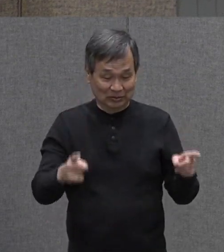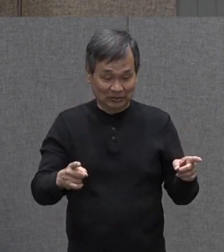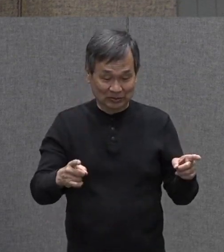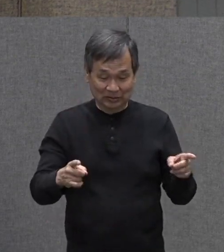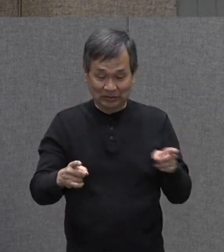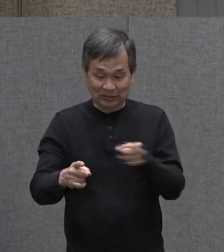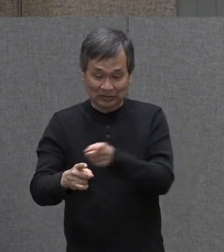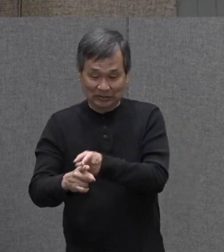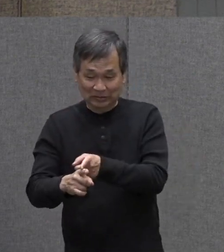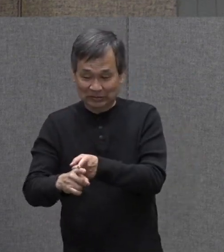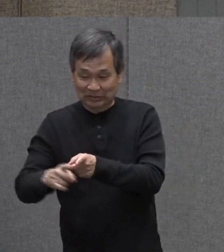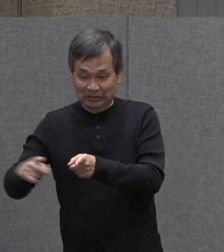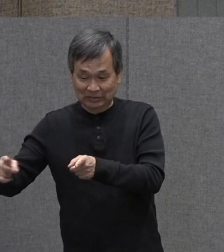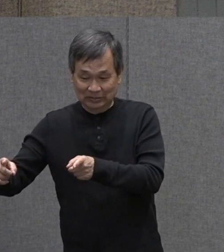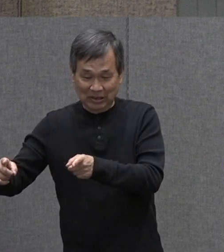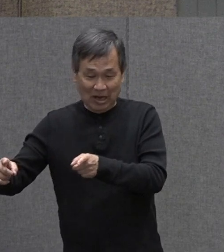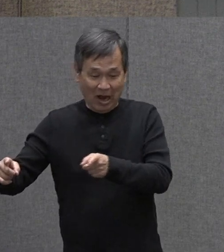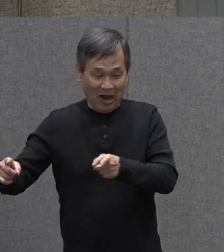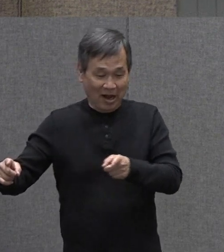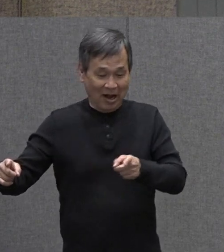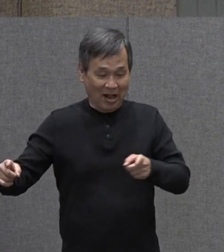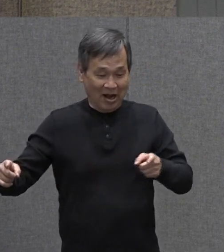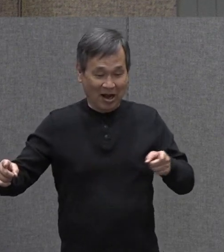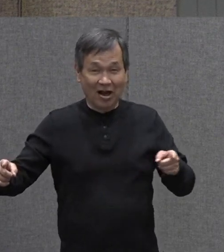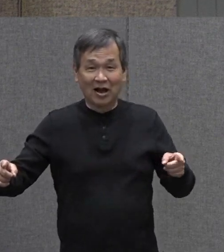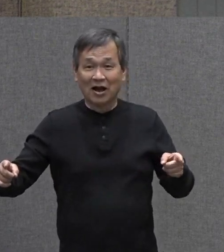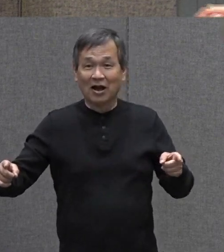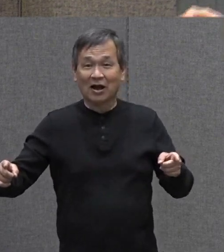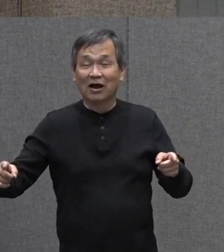Hmm, I just love the shape of this honeydew.